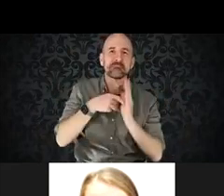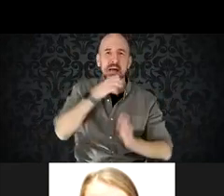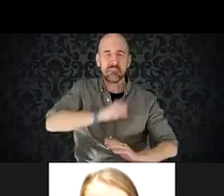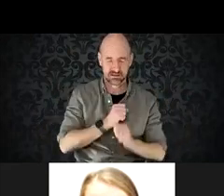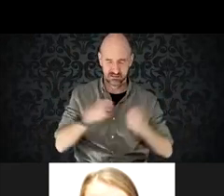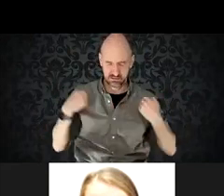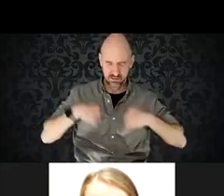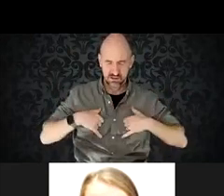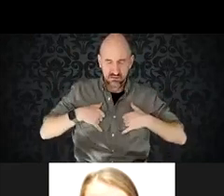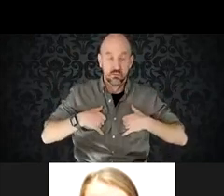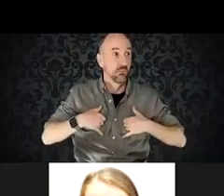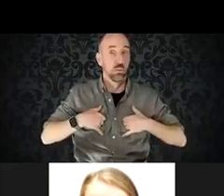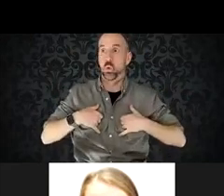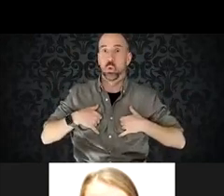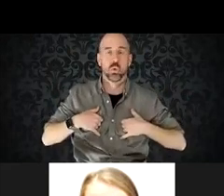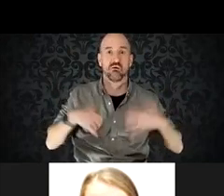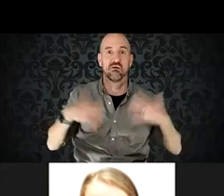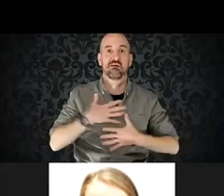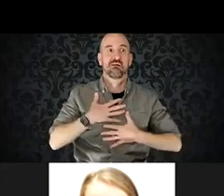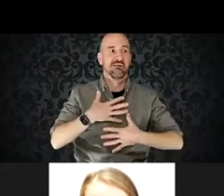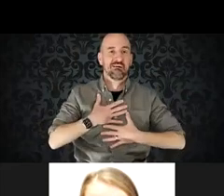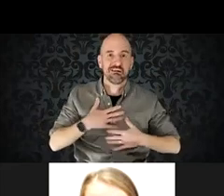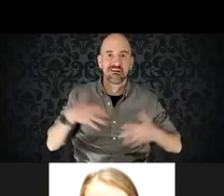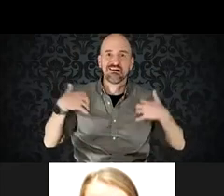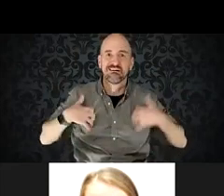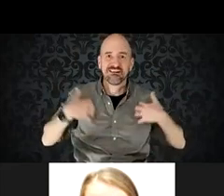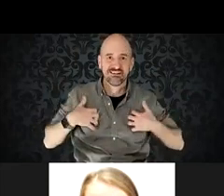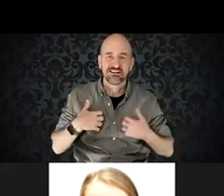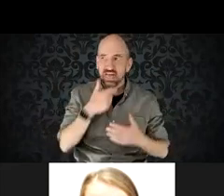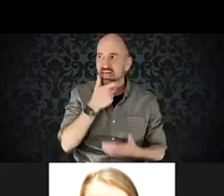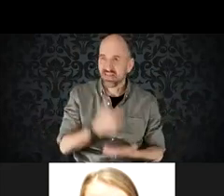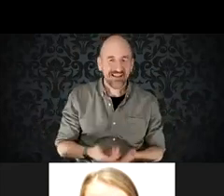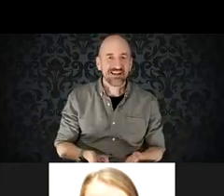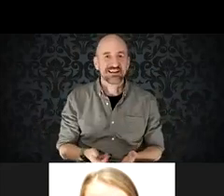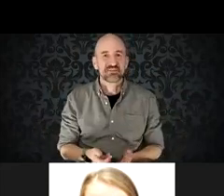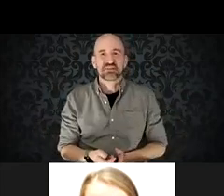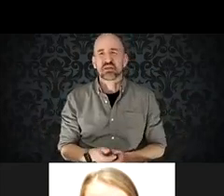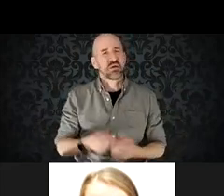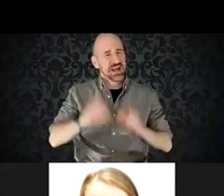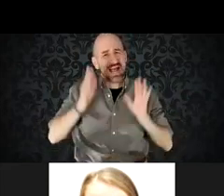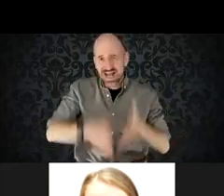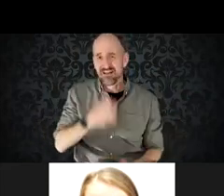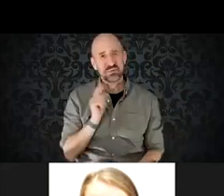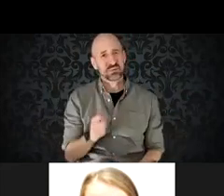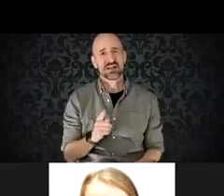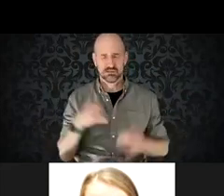building, which will act as the nature hub. As I said a pioneering example of disabled blend design. I am